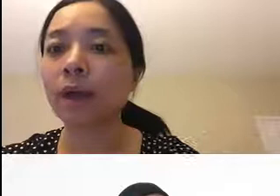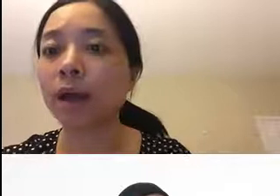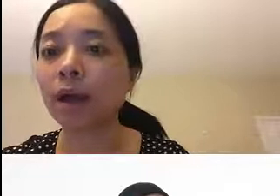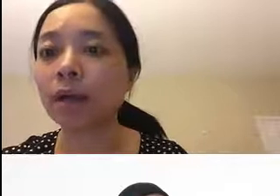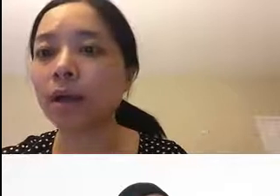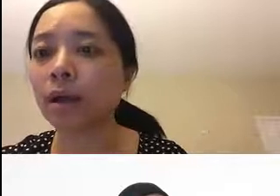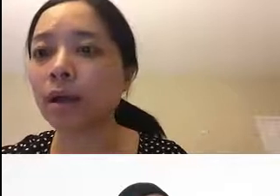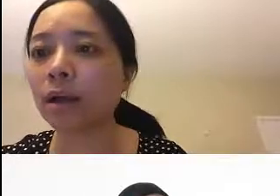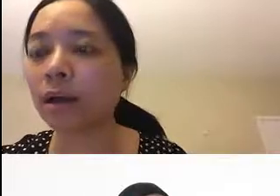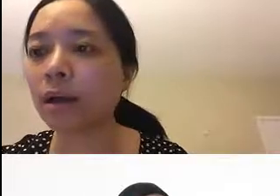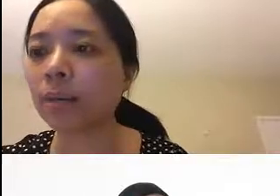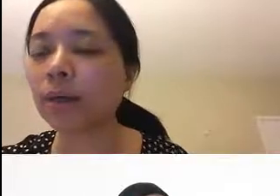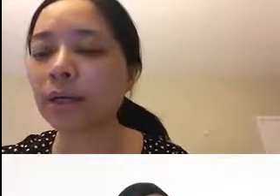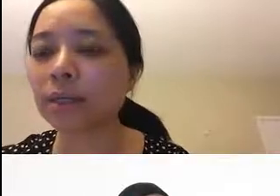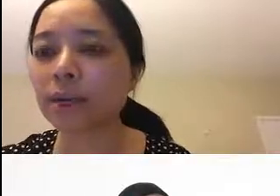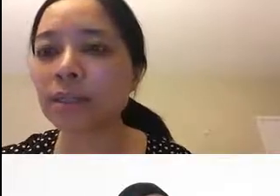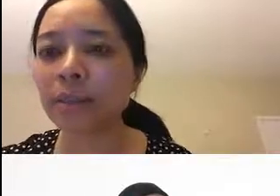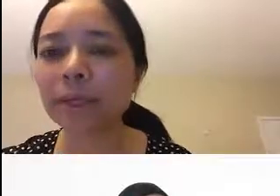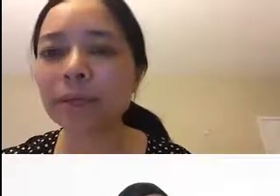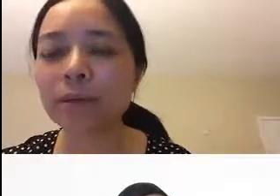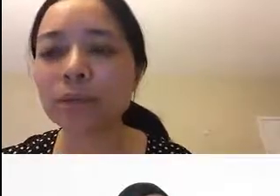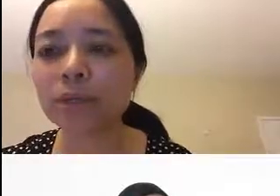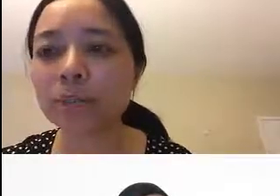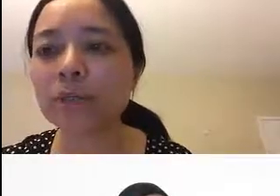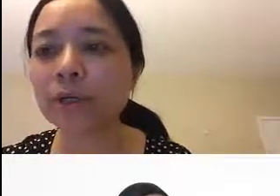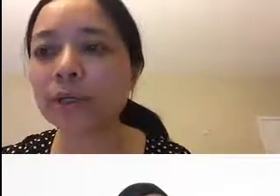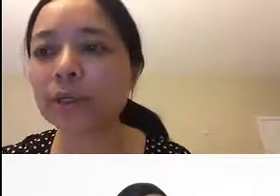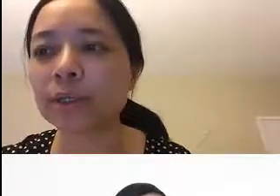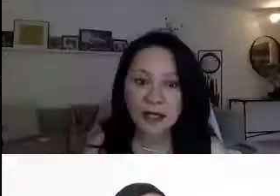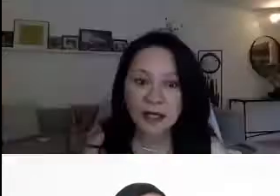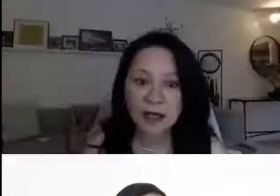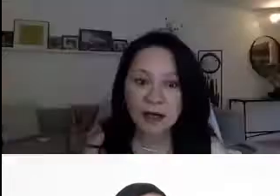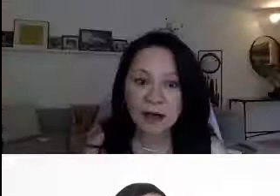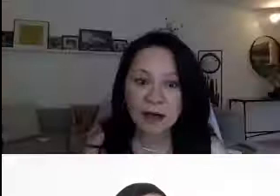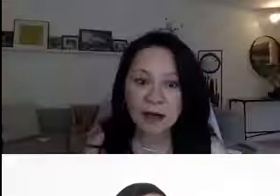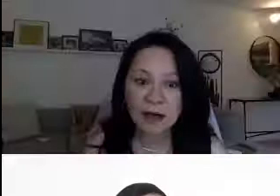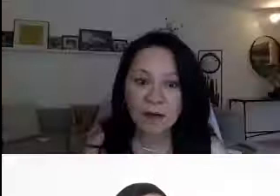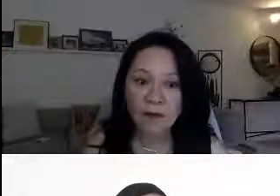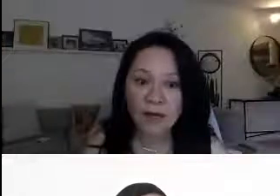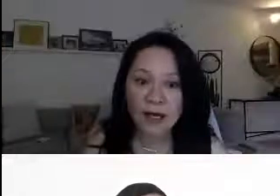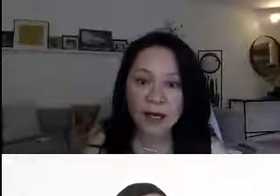[In Mandarin: I apologize, but I didn't hear the Mandarin interpretation for that last remark. Could you repeat again what you'd like me to do?]